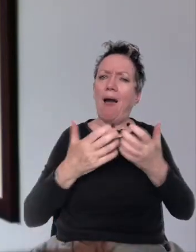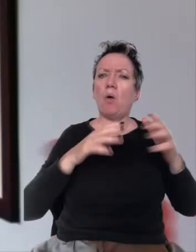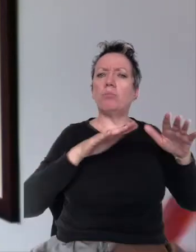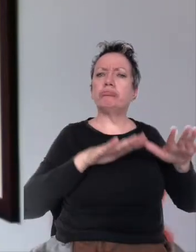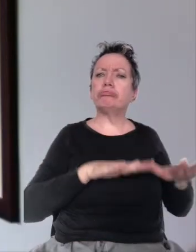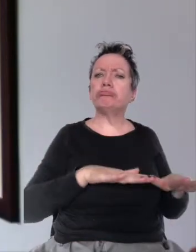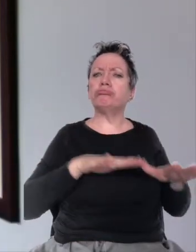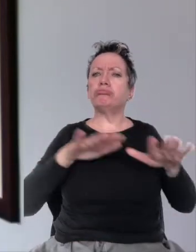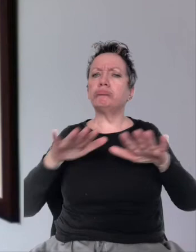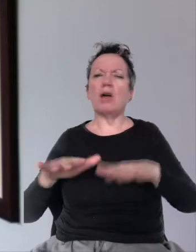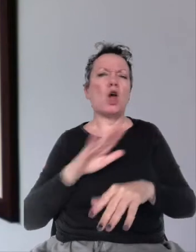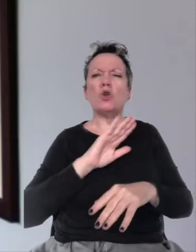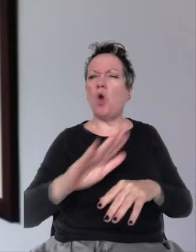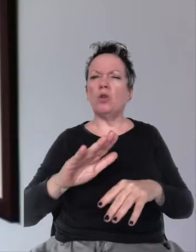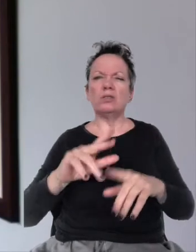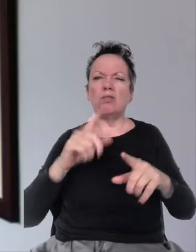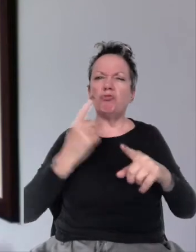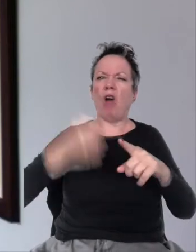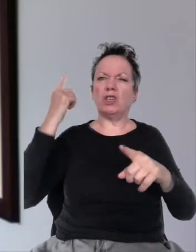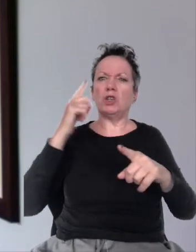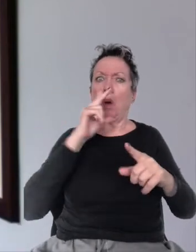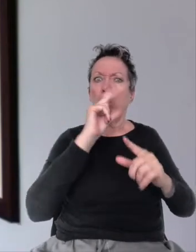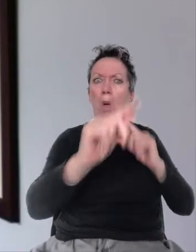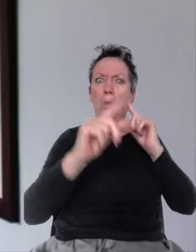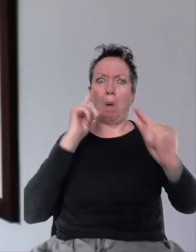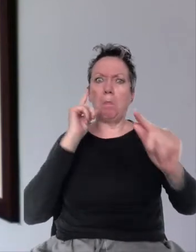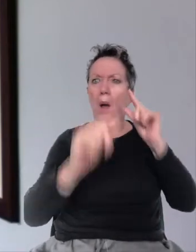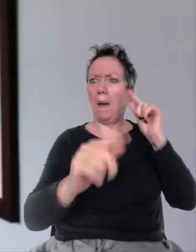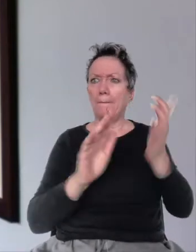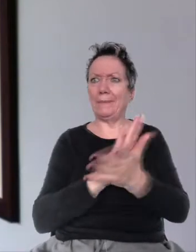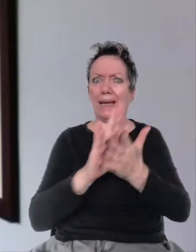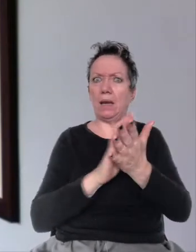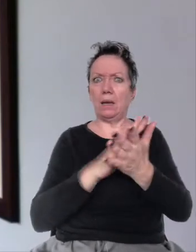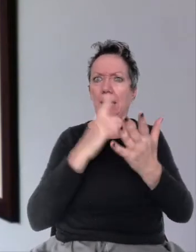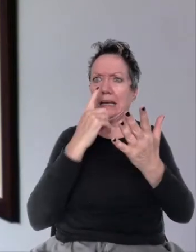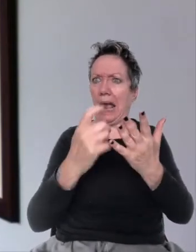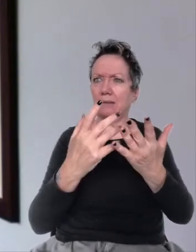from one place to another and being quite burdensome in terms of travel,